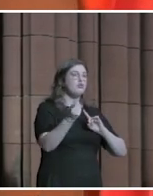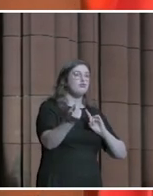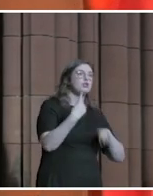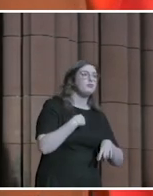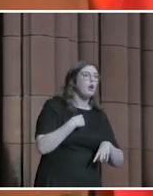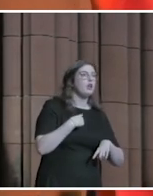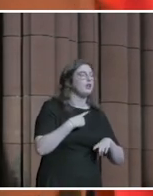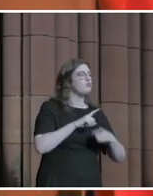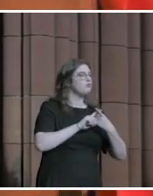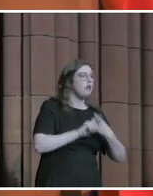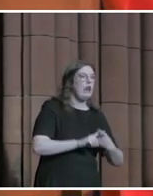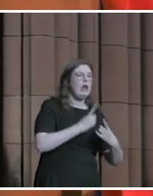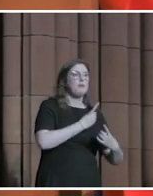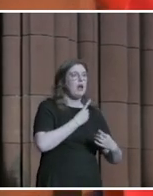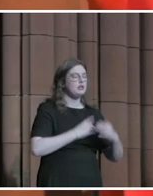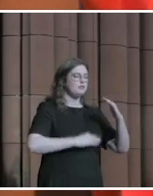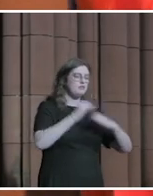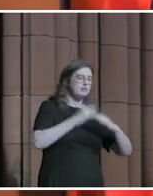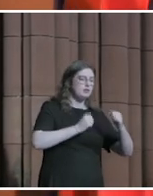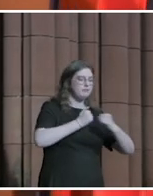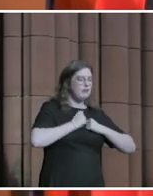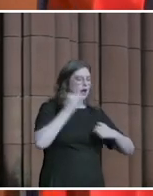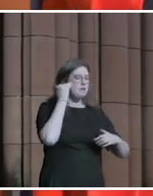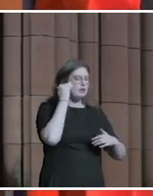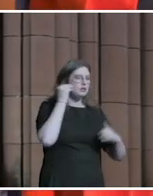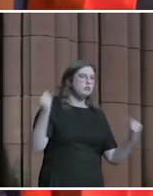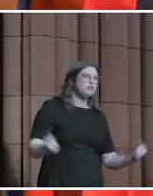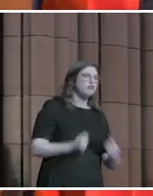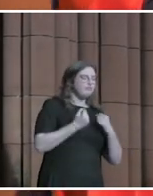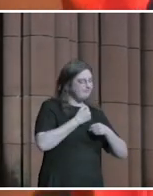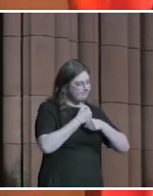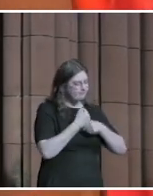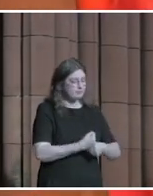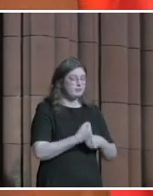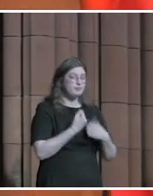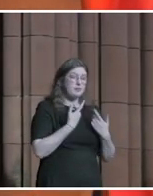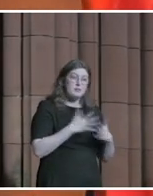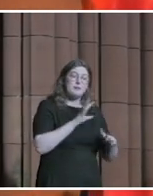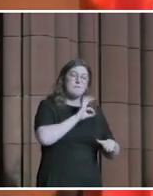and build my own mental strength and determination. I have benefited enormously